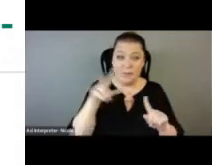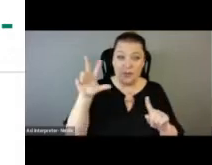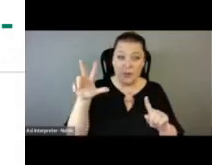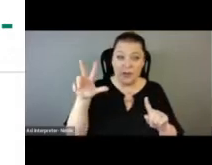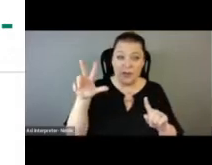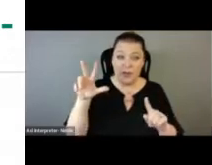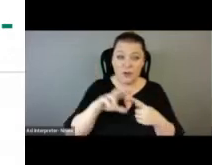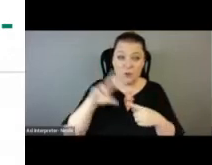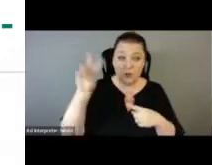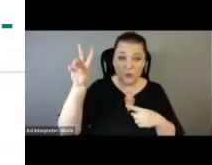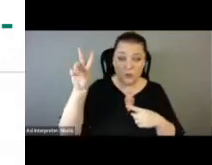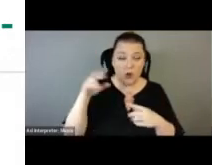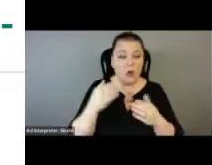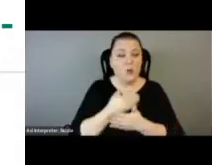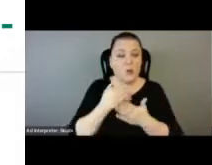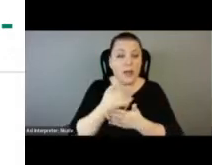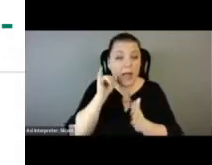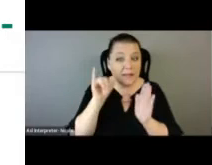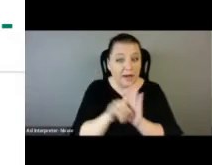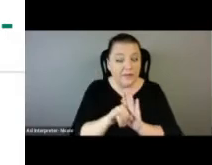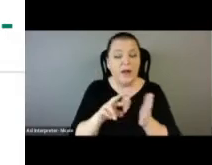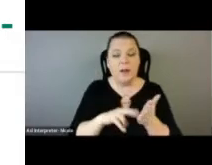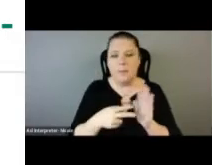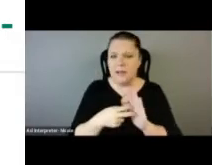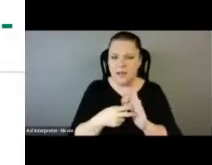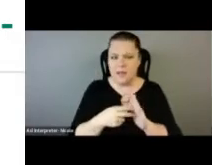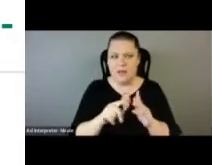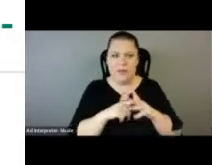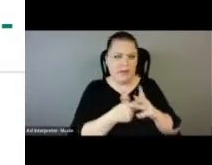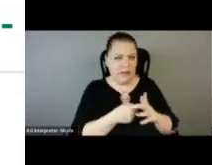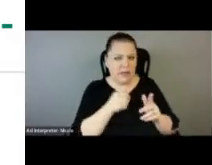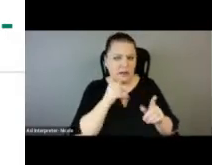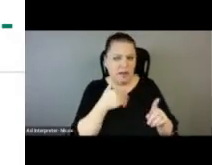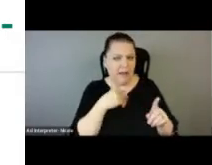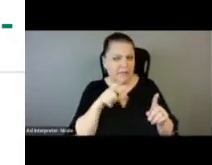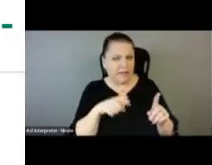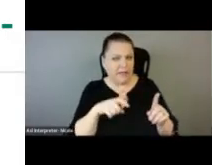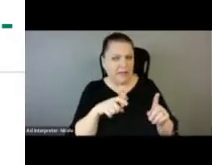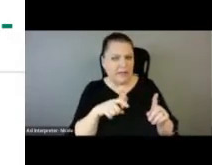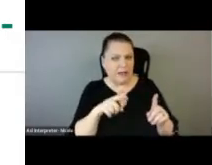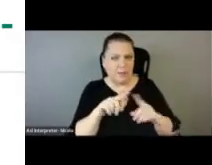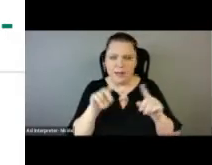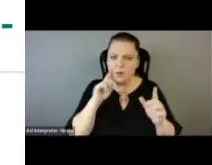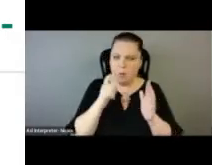identified means that there wasn't an actual need there. On the second time there was they